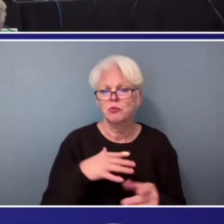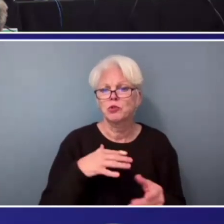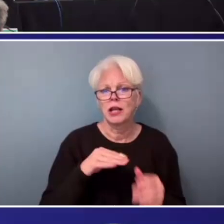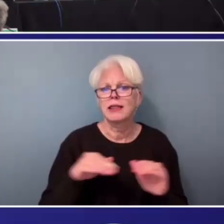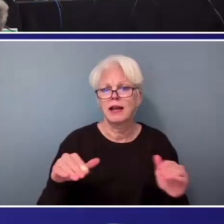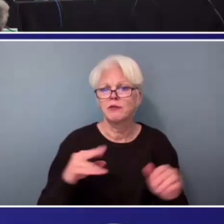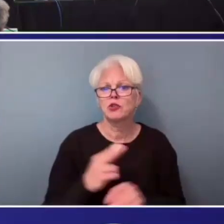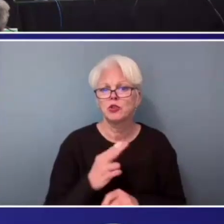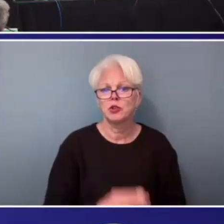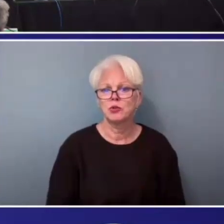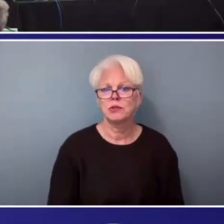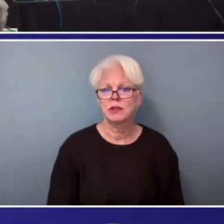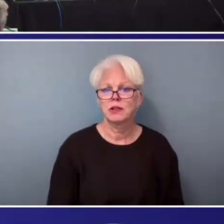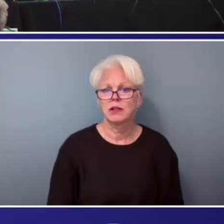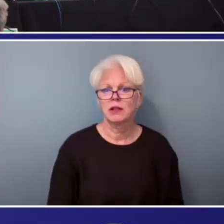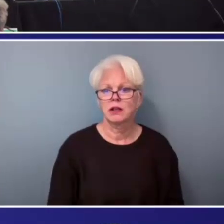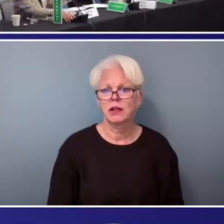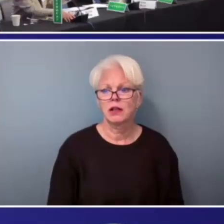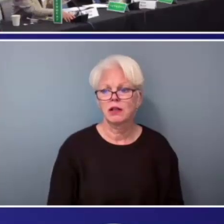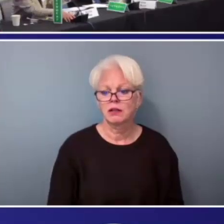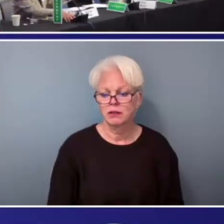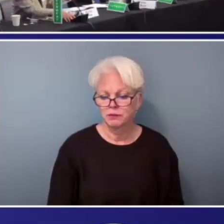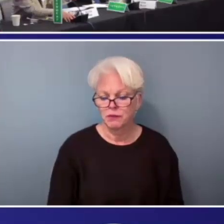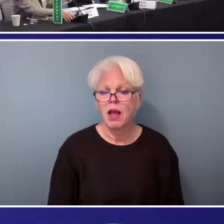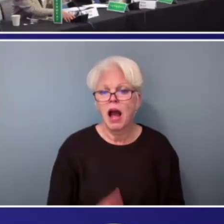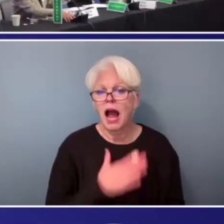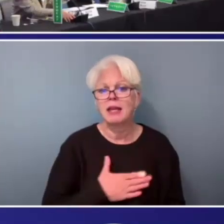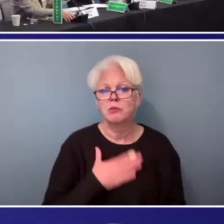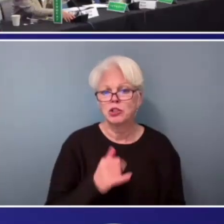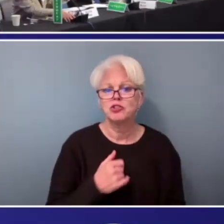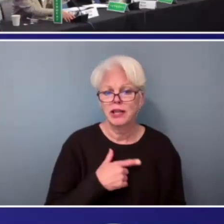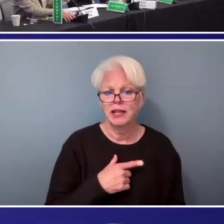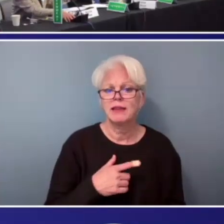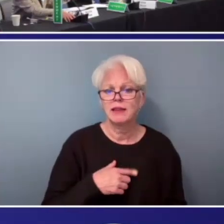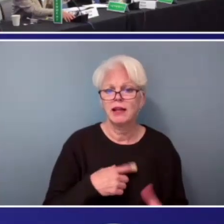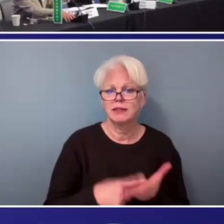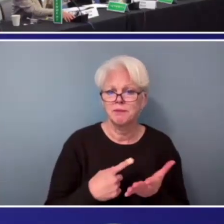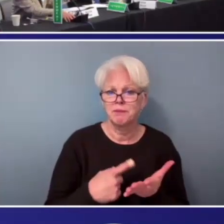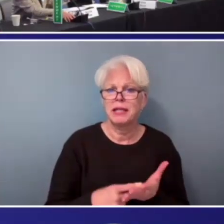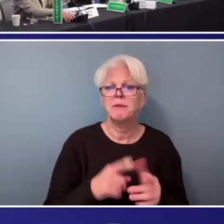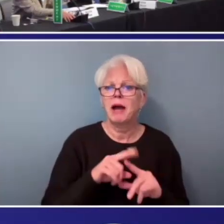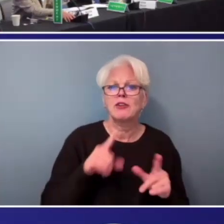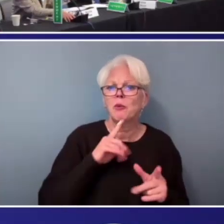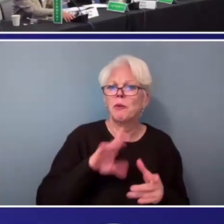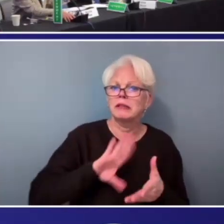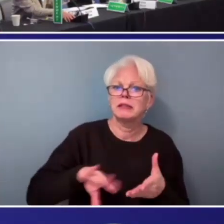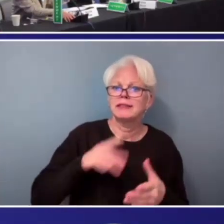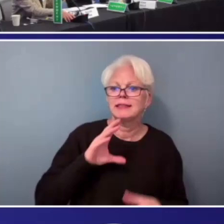And just to say, I appreciate the debate at that level, just not to dismiss the idea that CIPs might not be reliable.